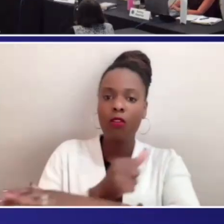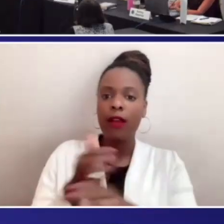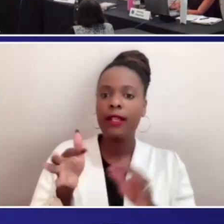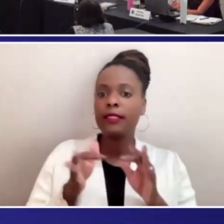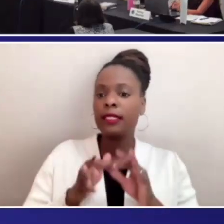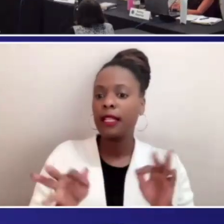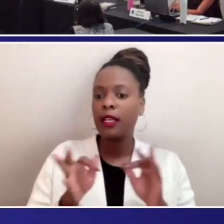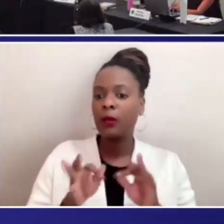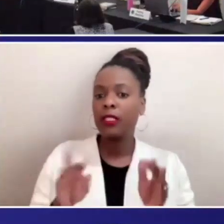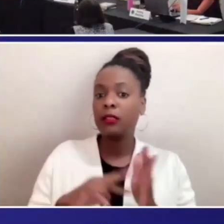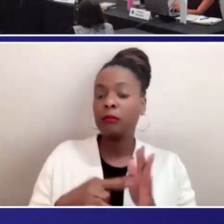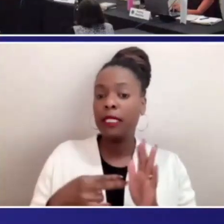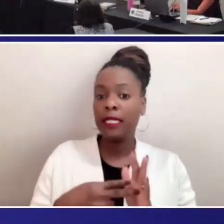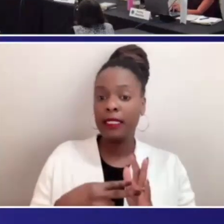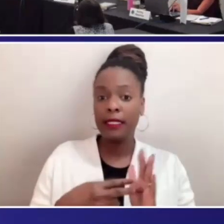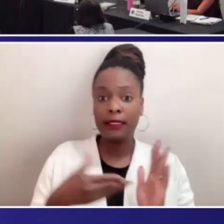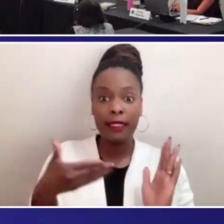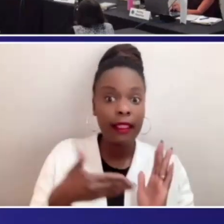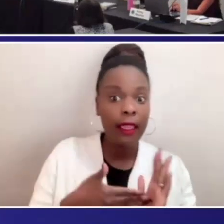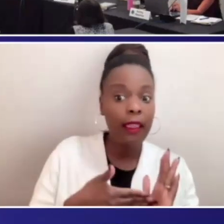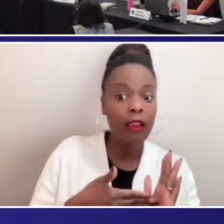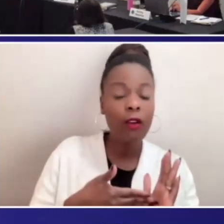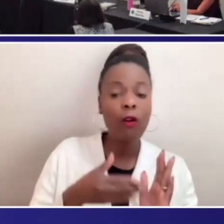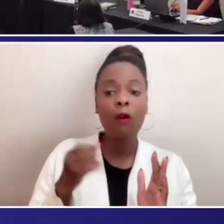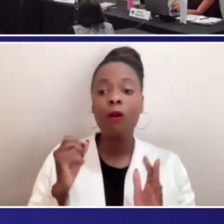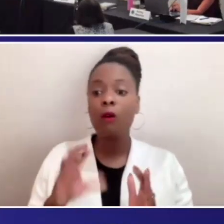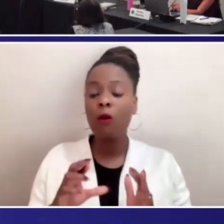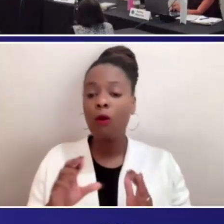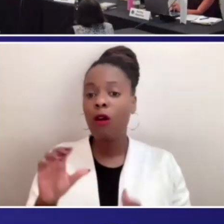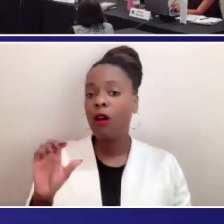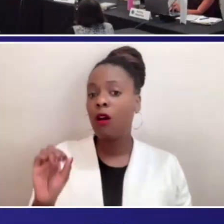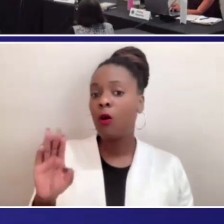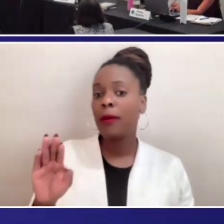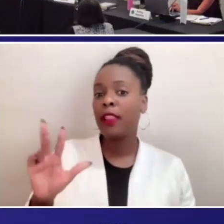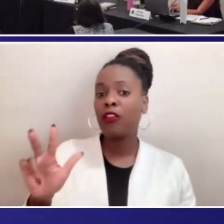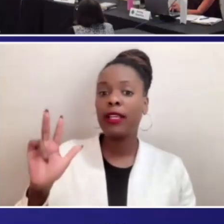Or is the operating assumption that because OB3 is later in time, it supersedes?